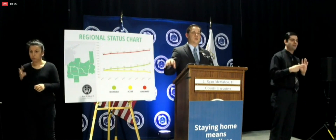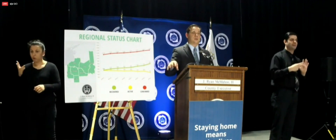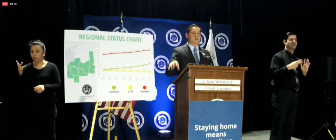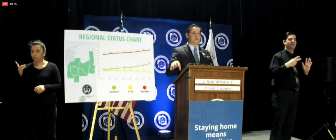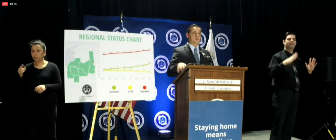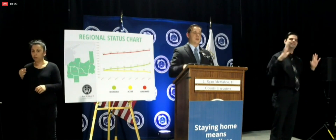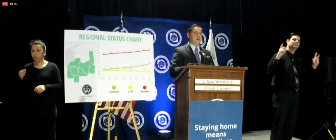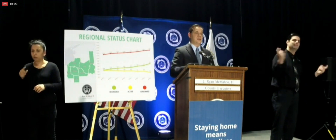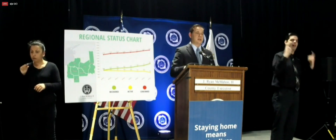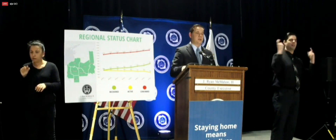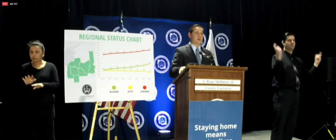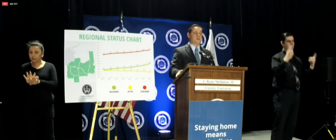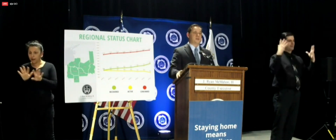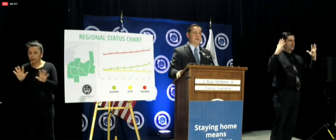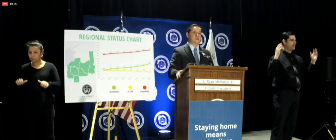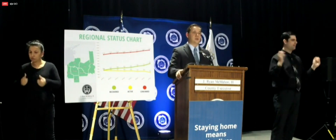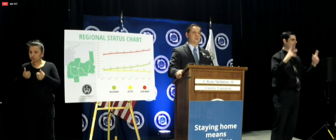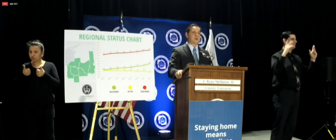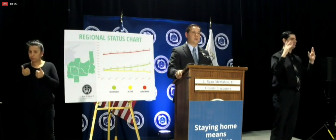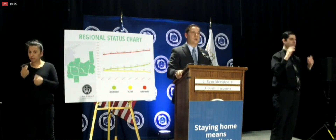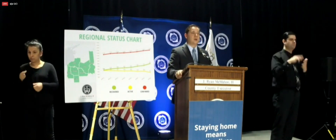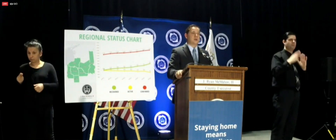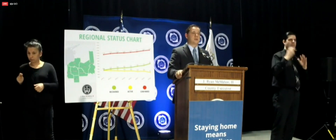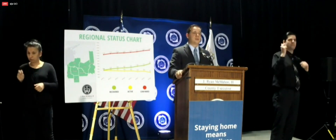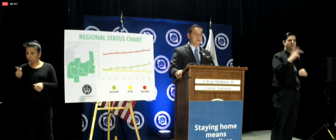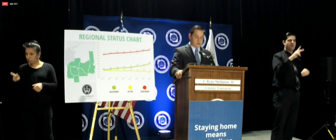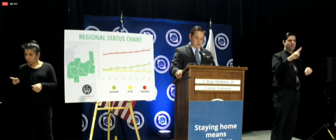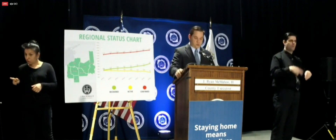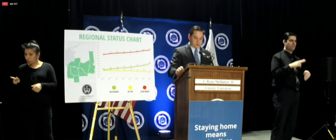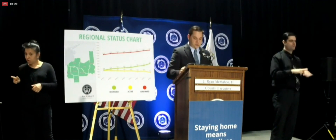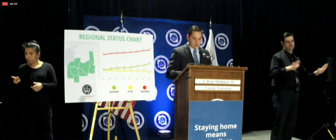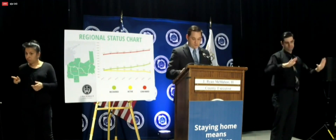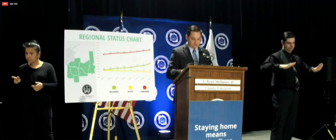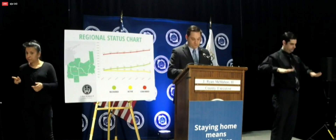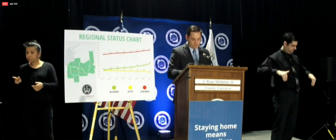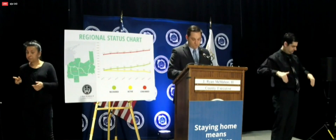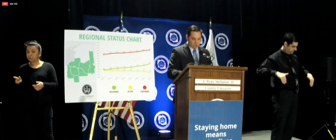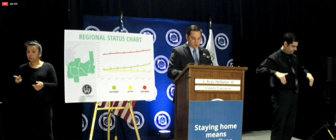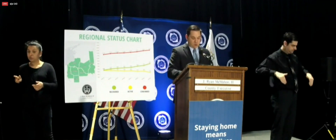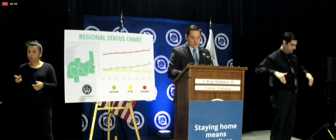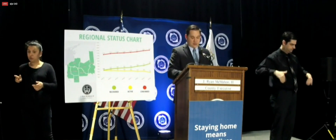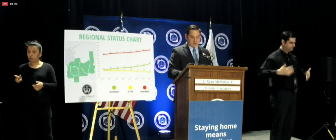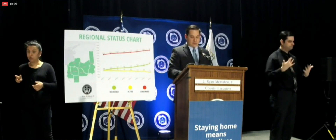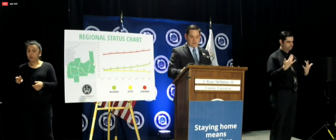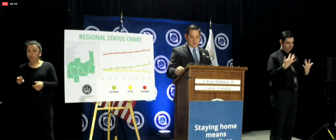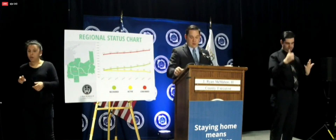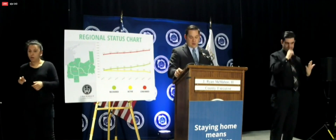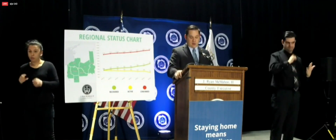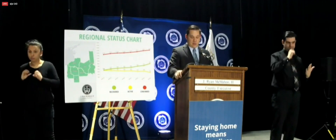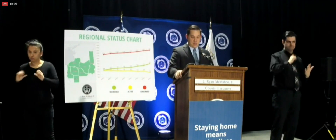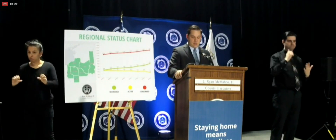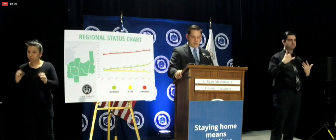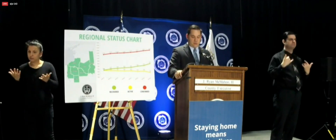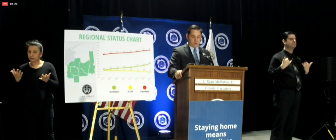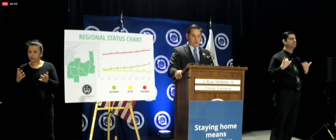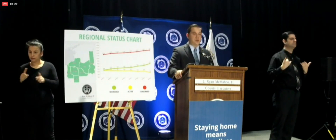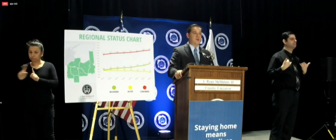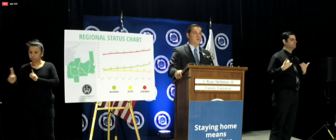BUT, THIS IS NOT TIME TO CELEBRATE THE SUCCESS AND SOCIAL DISTANCE. LET'S CELEBRATE SUCCESS AS A